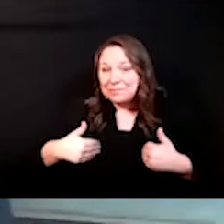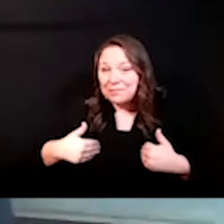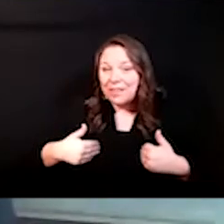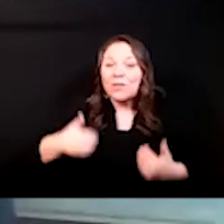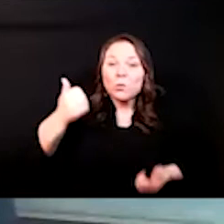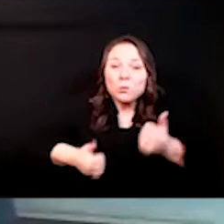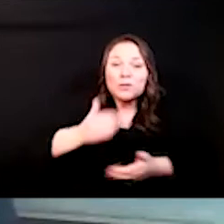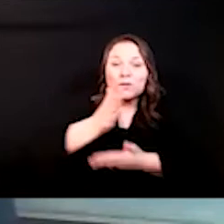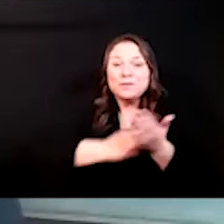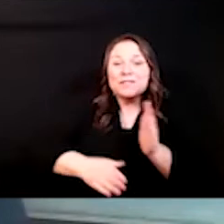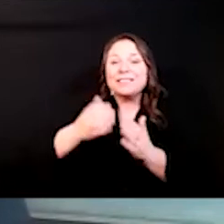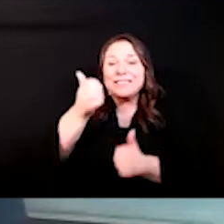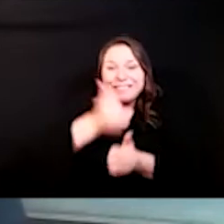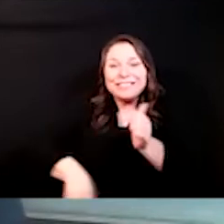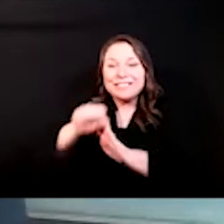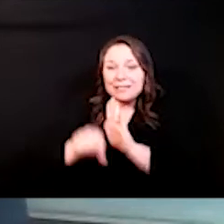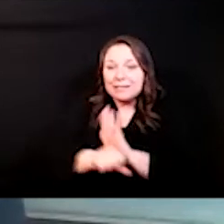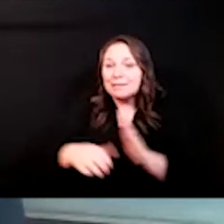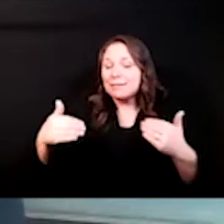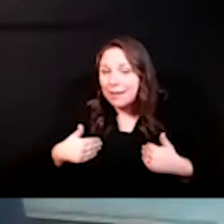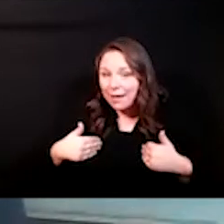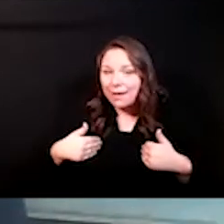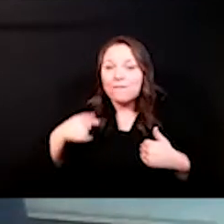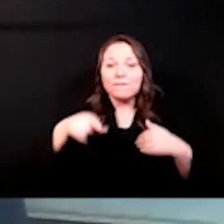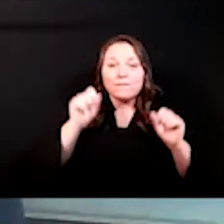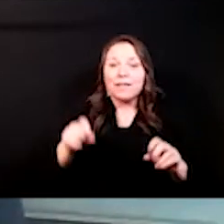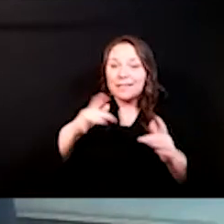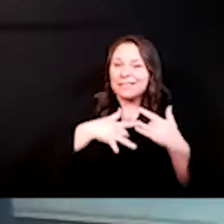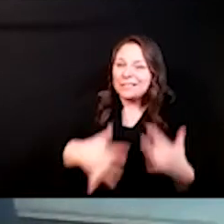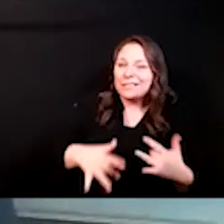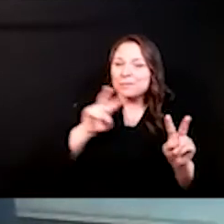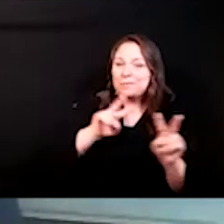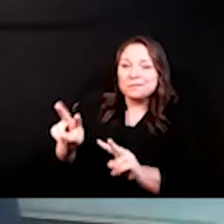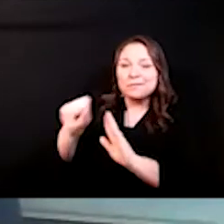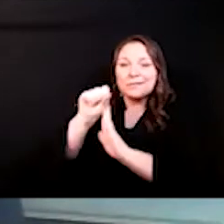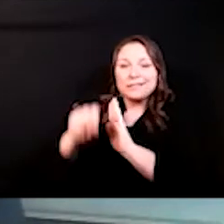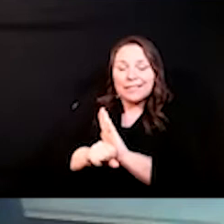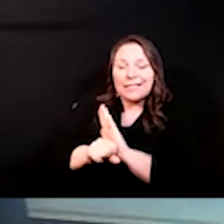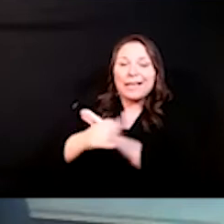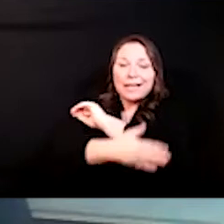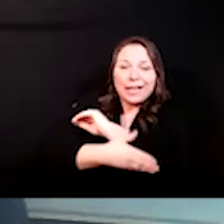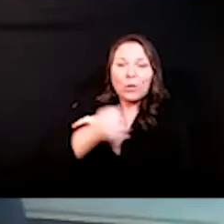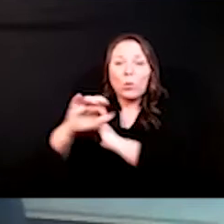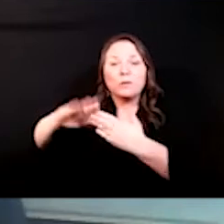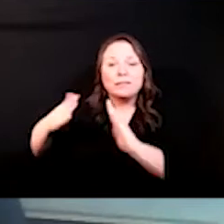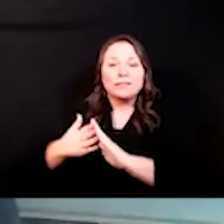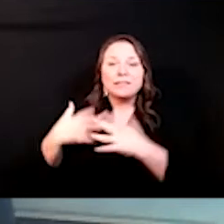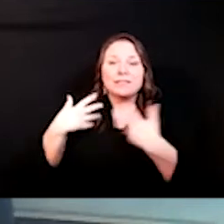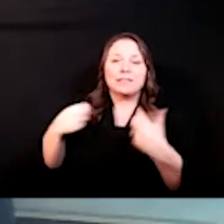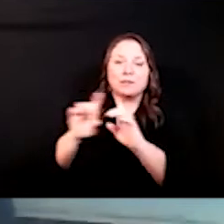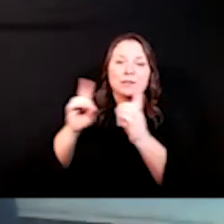ON WHICH